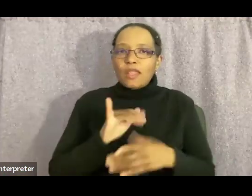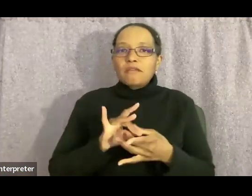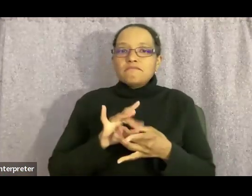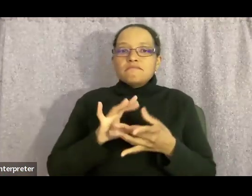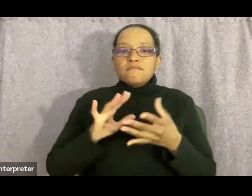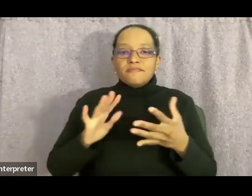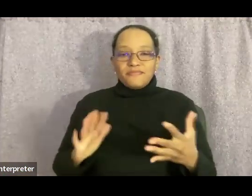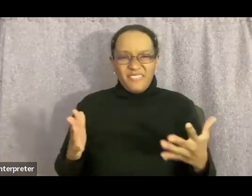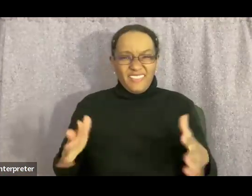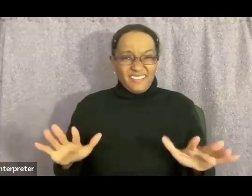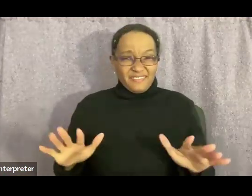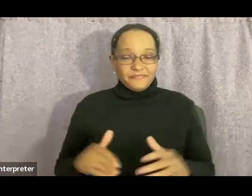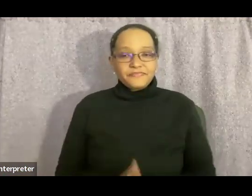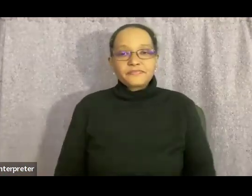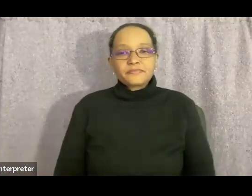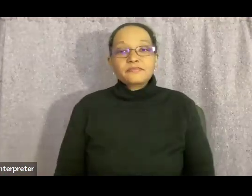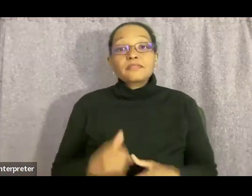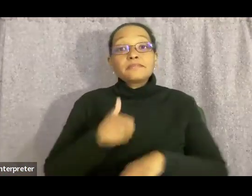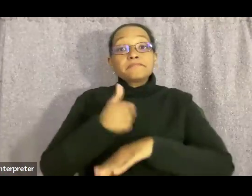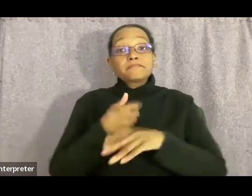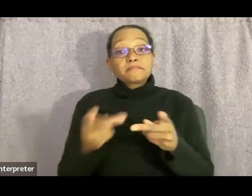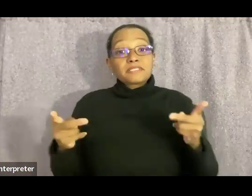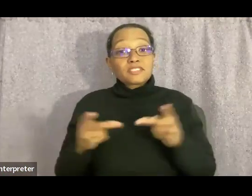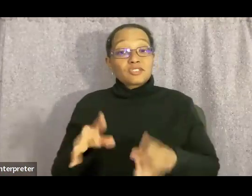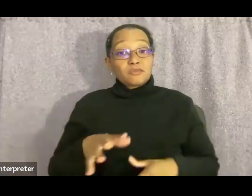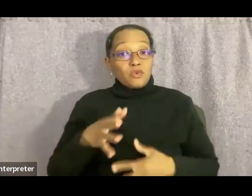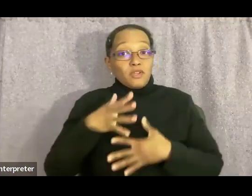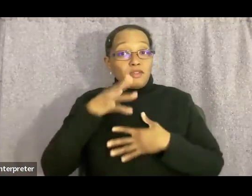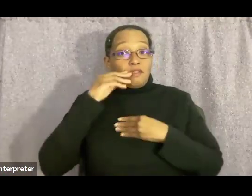Here we go. Get into your position. Breathe in. Breathe out.